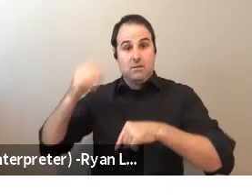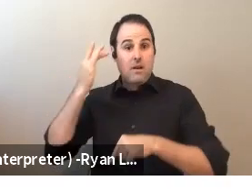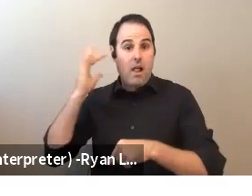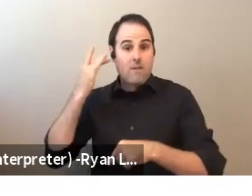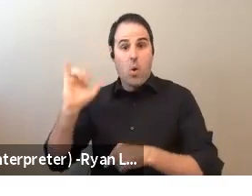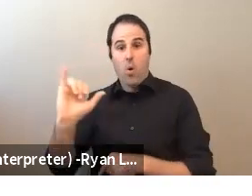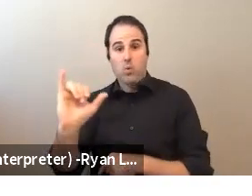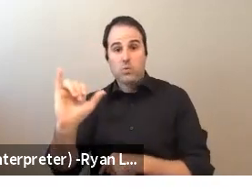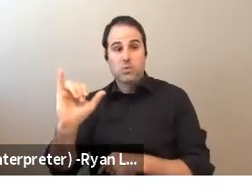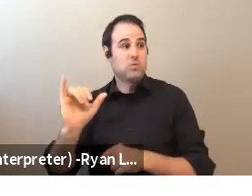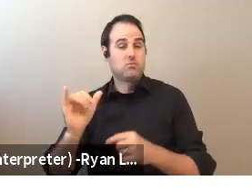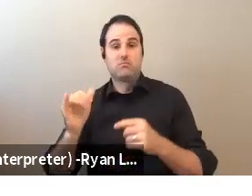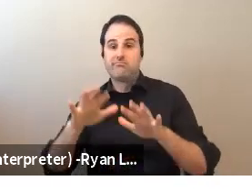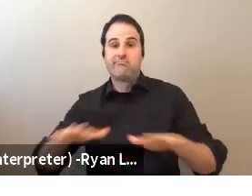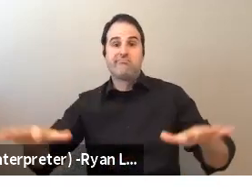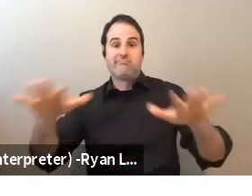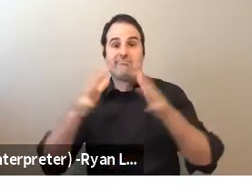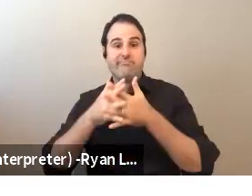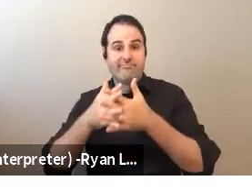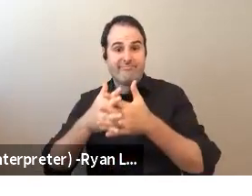Sally Potter: For a week or so these